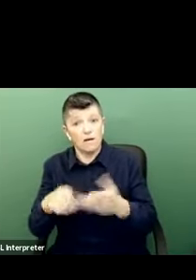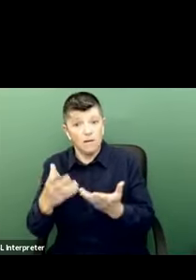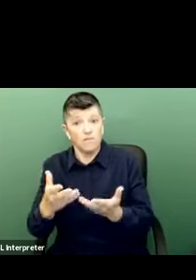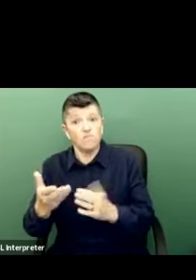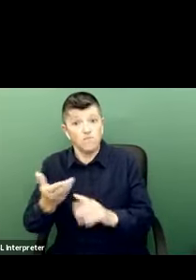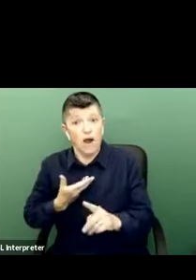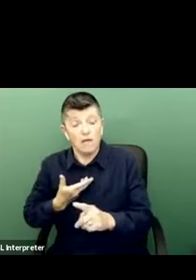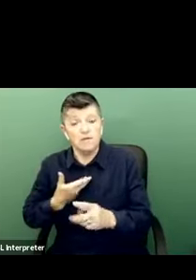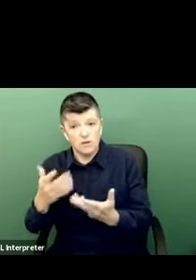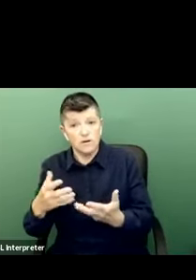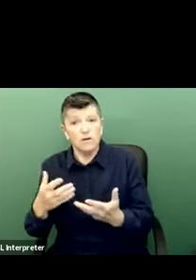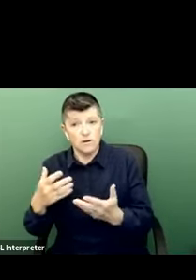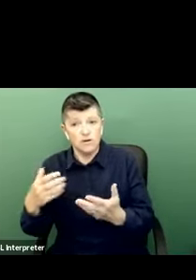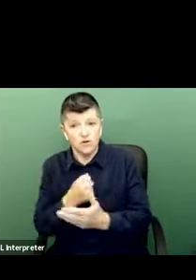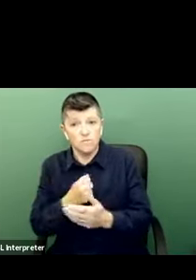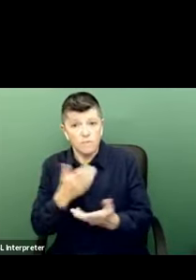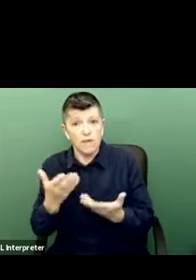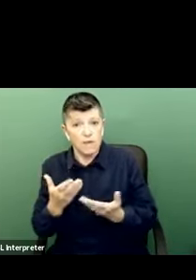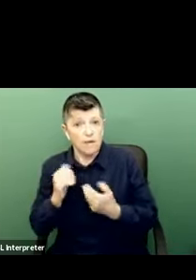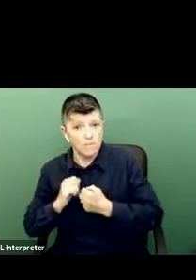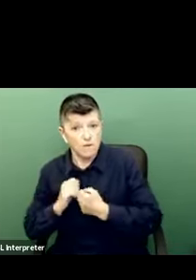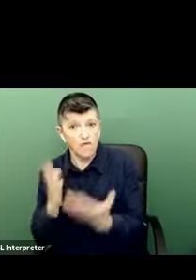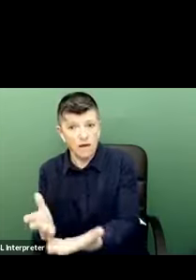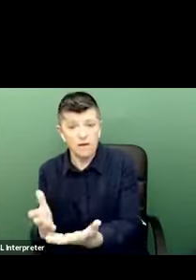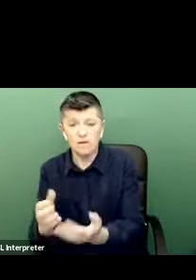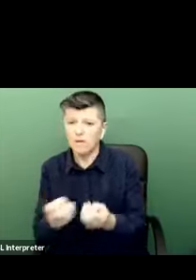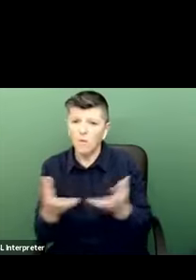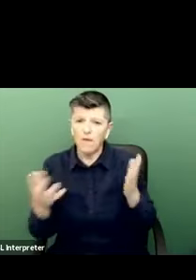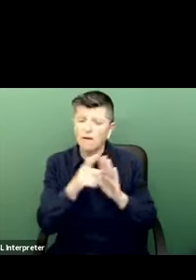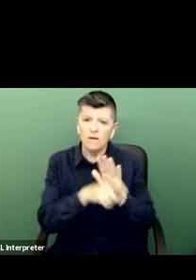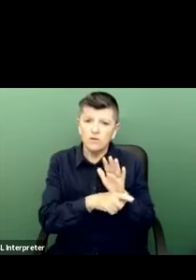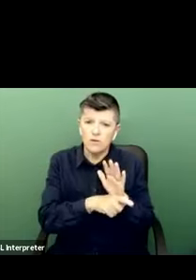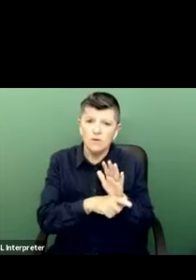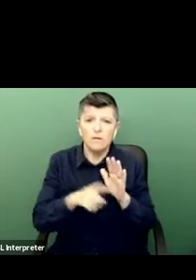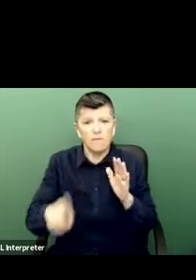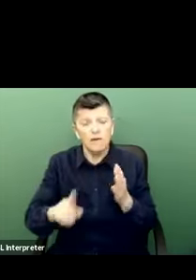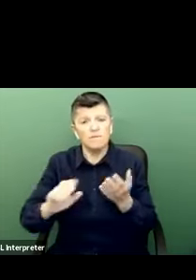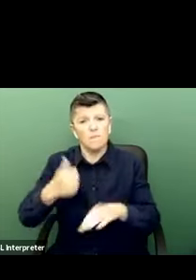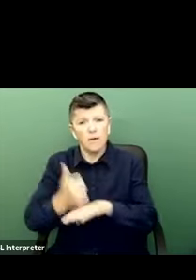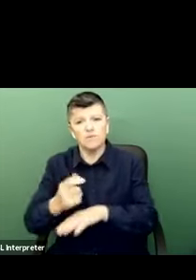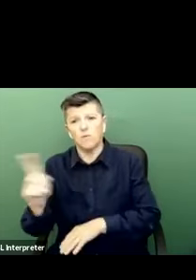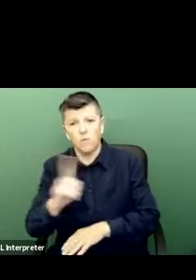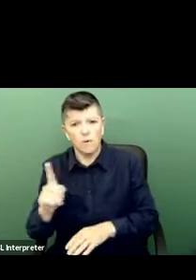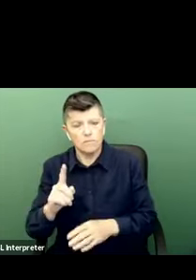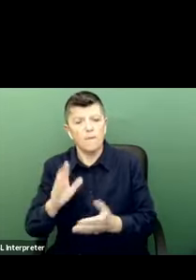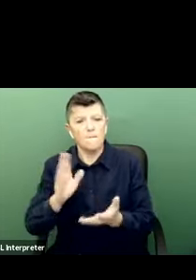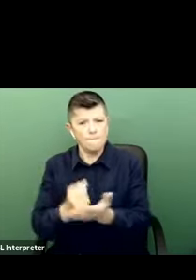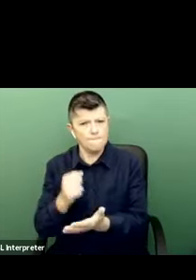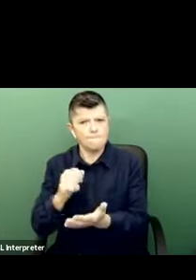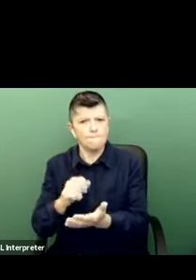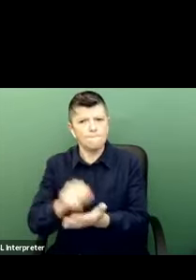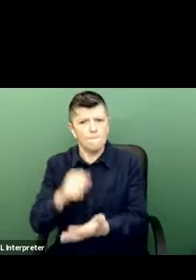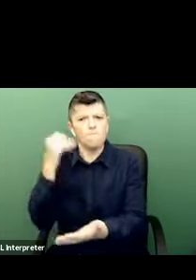legislation, she was involved. The idea of human rights can be and actually is used in several other ways